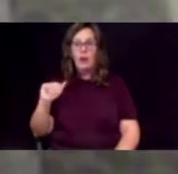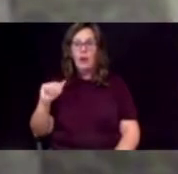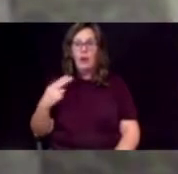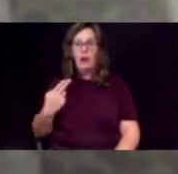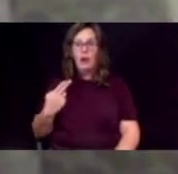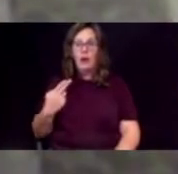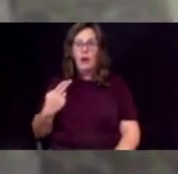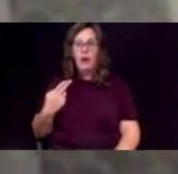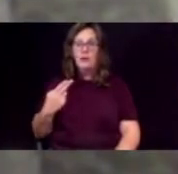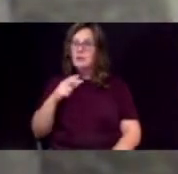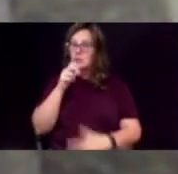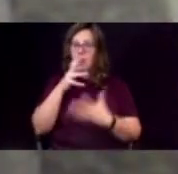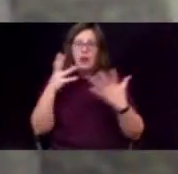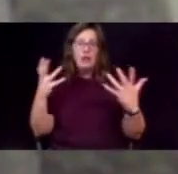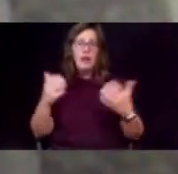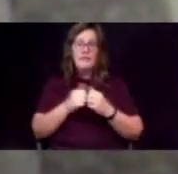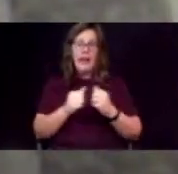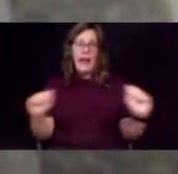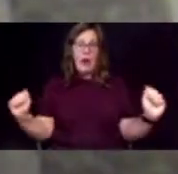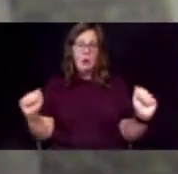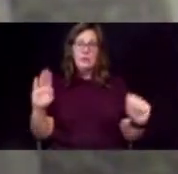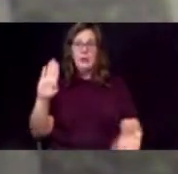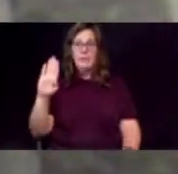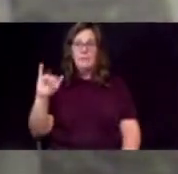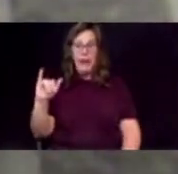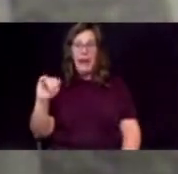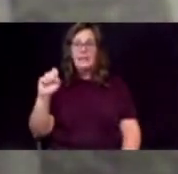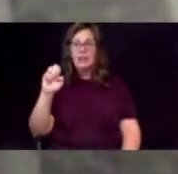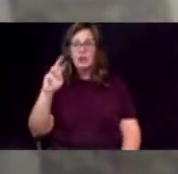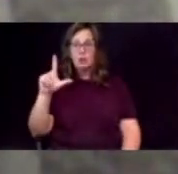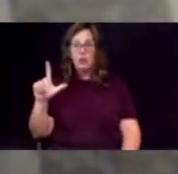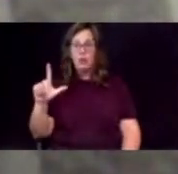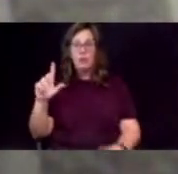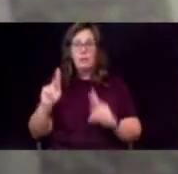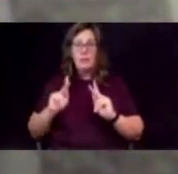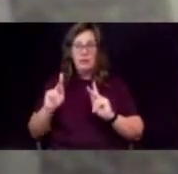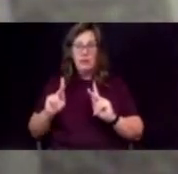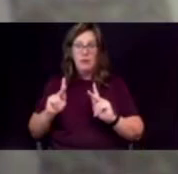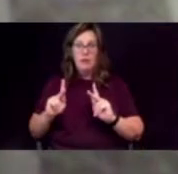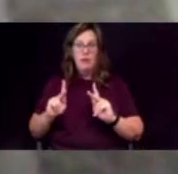um bisexual people mostly due to biphobia and especially if they were in relationships with